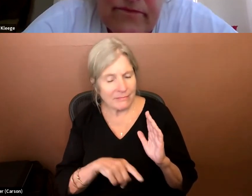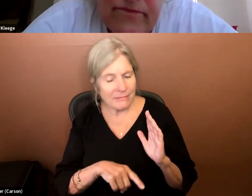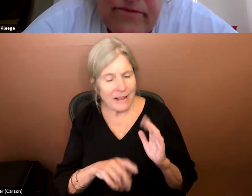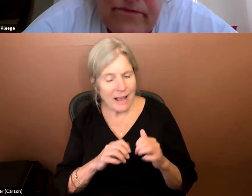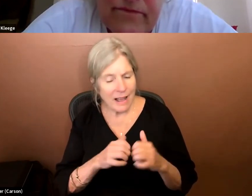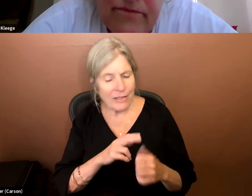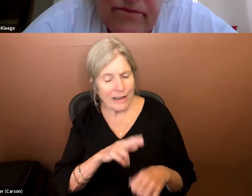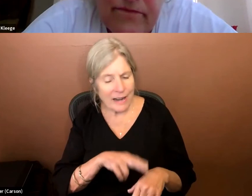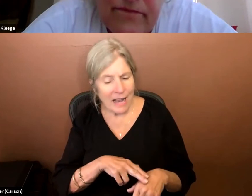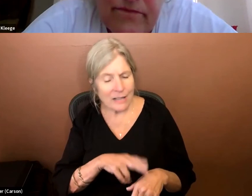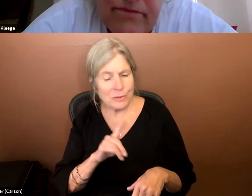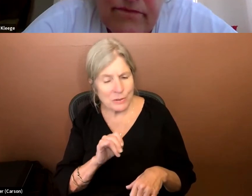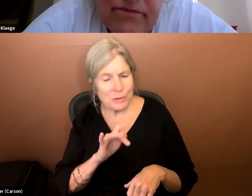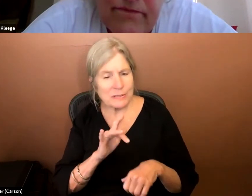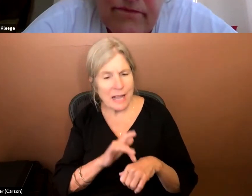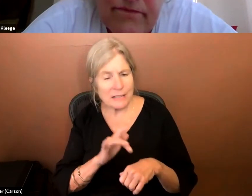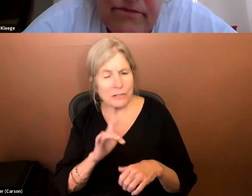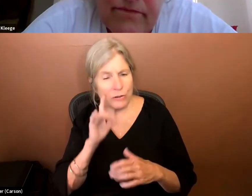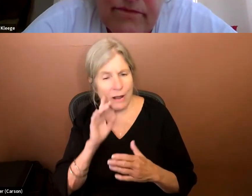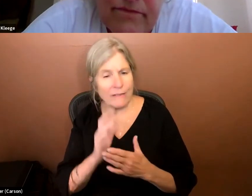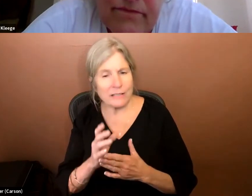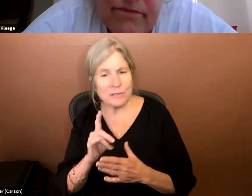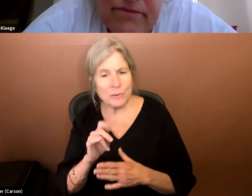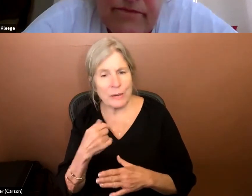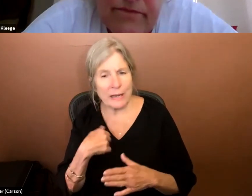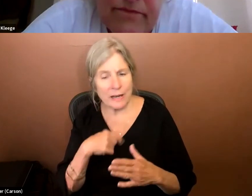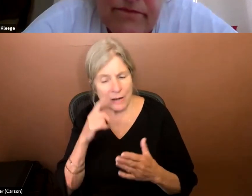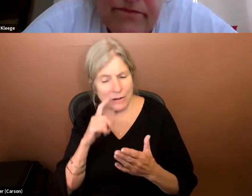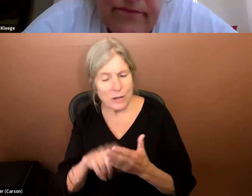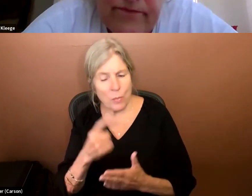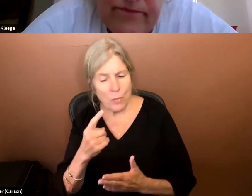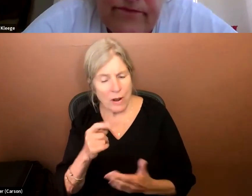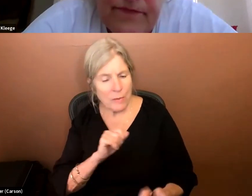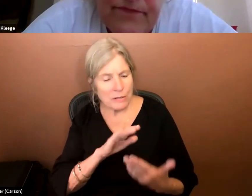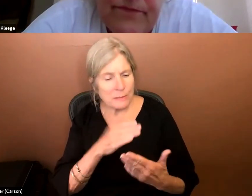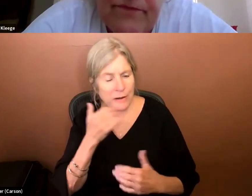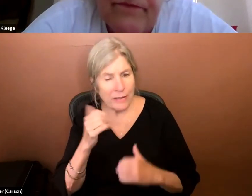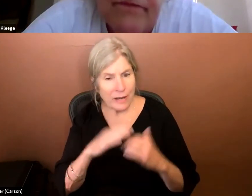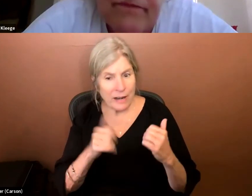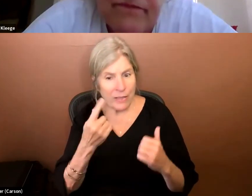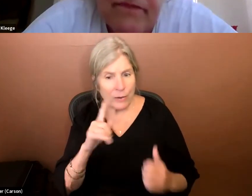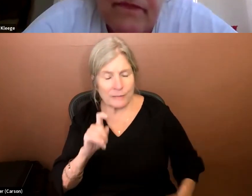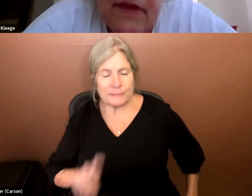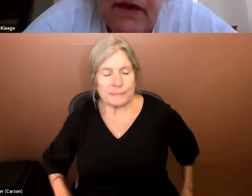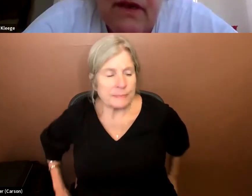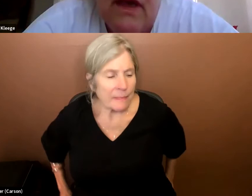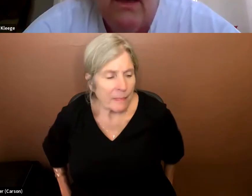tactile graphics. Do we find one approach works better than another? Georgina Kleege: Yeah.